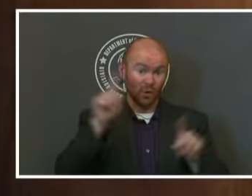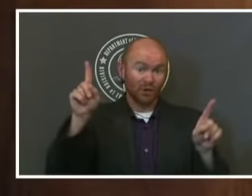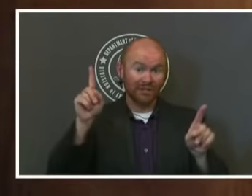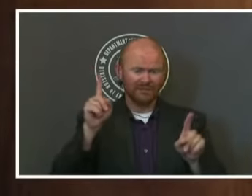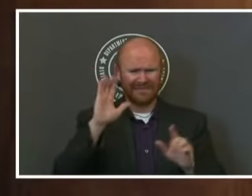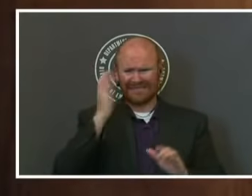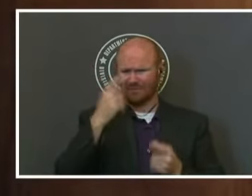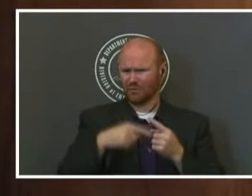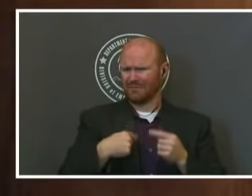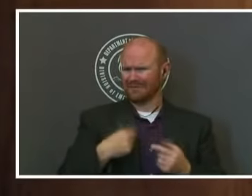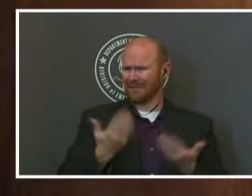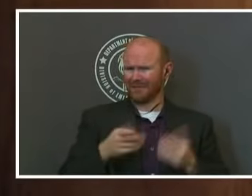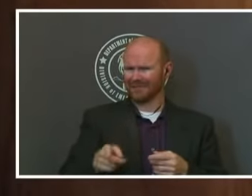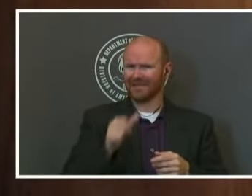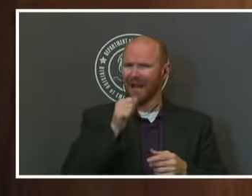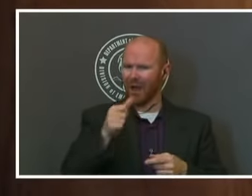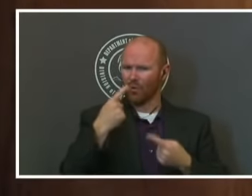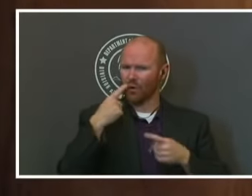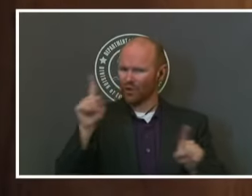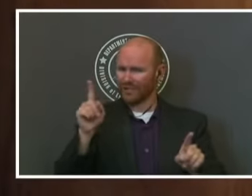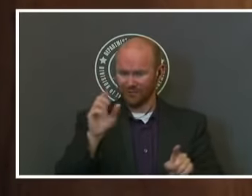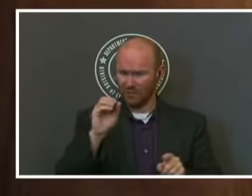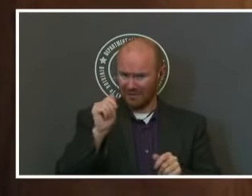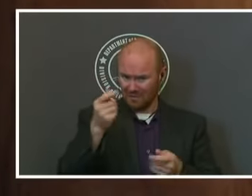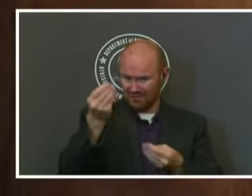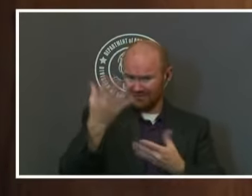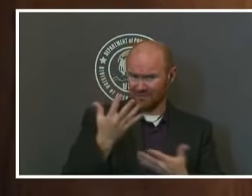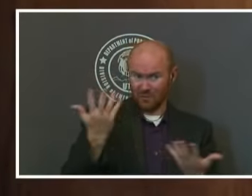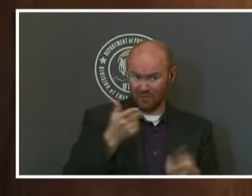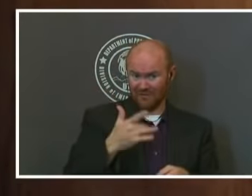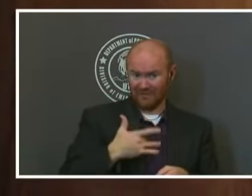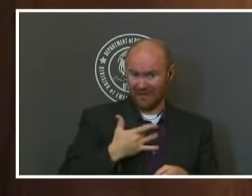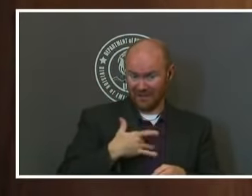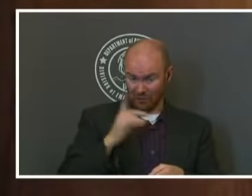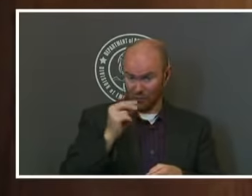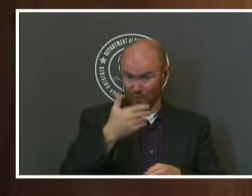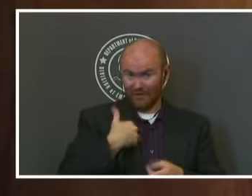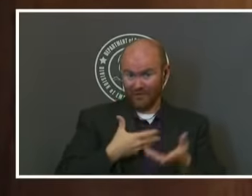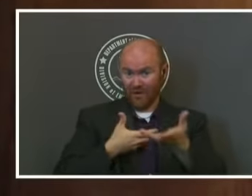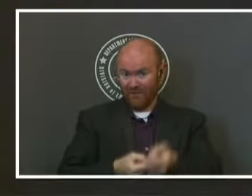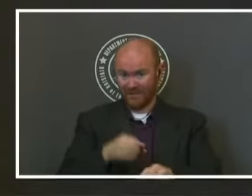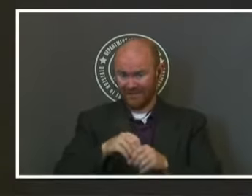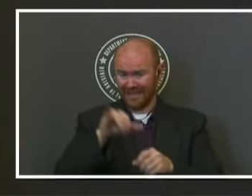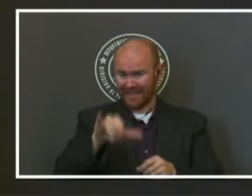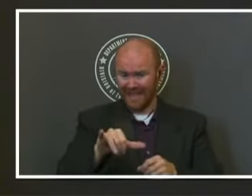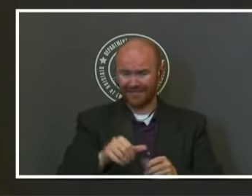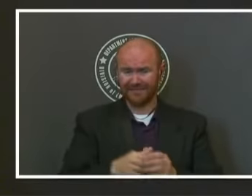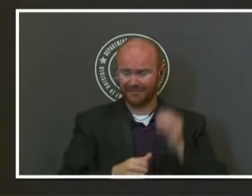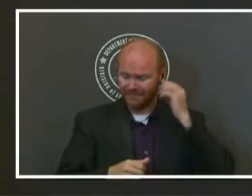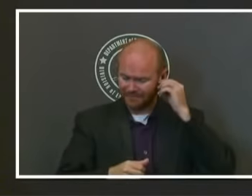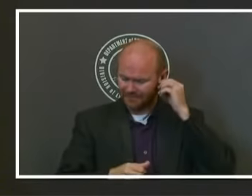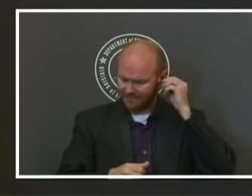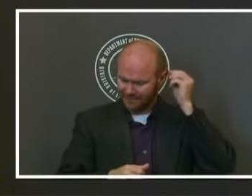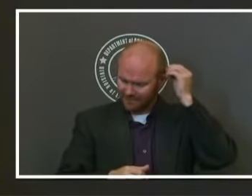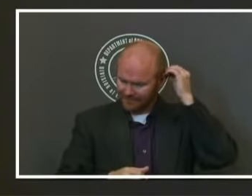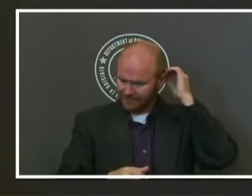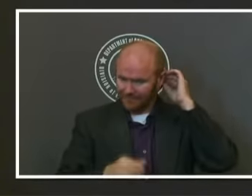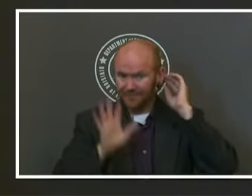be we've also let us know if you have confidence in it